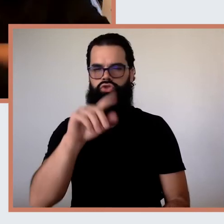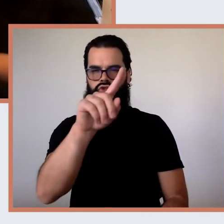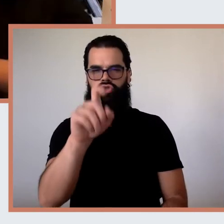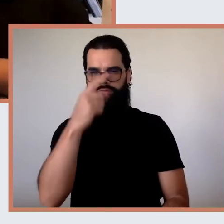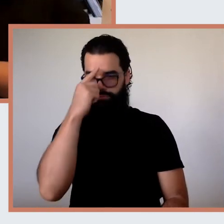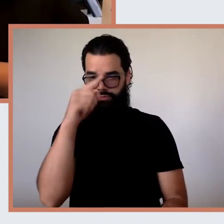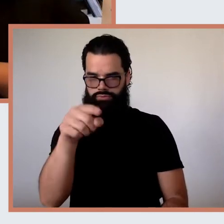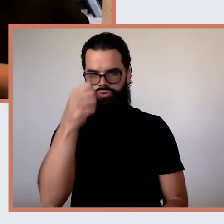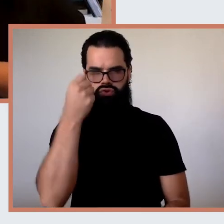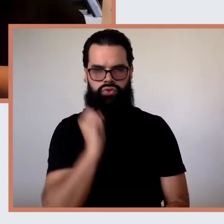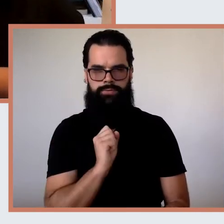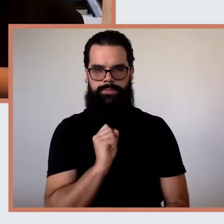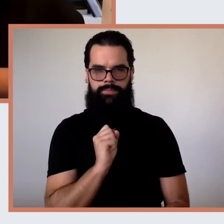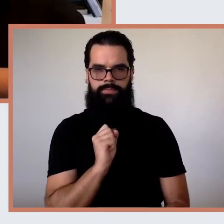Okay, now I have a question for you, Sarah.